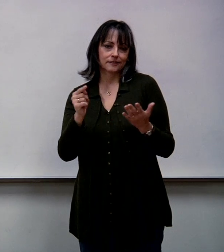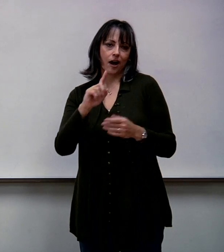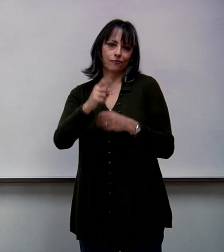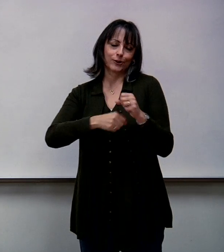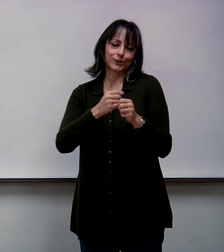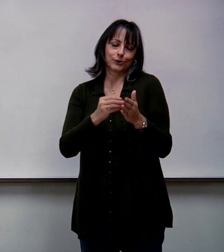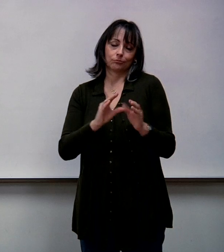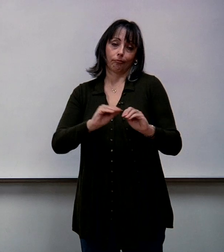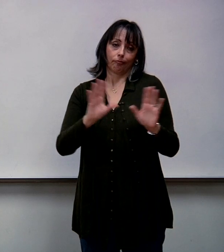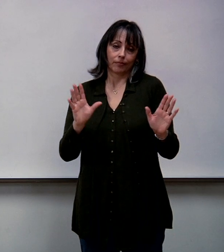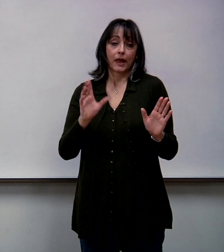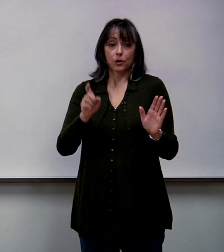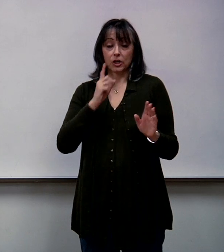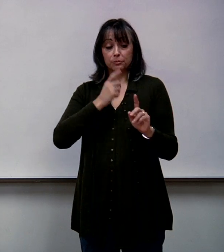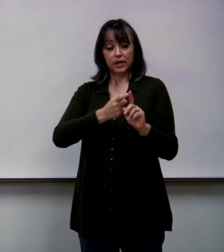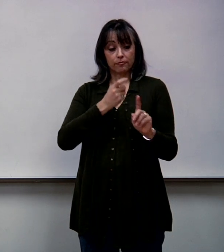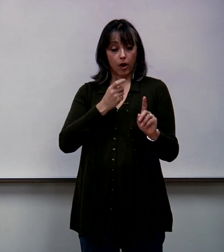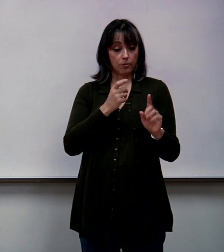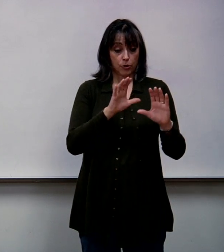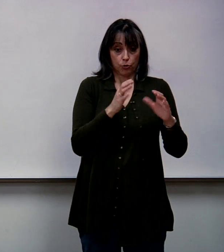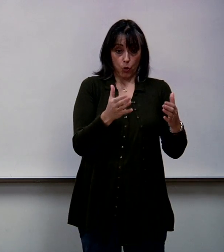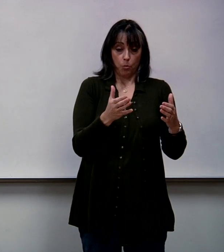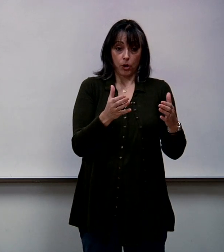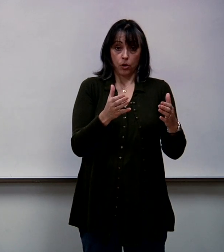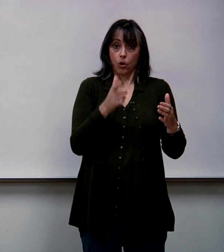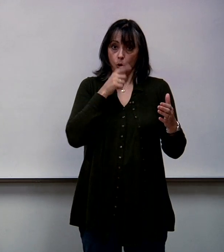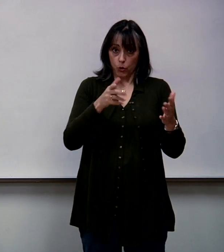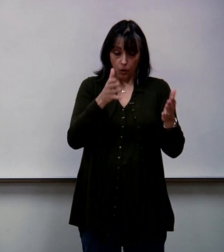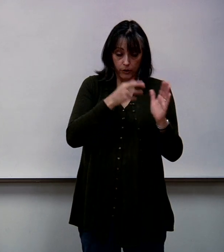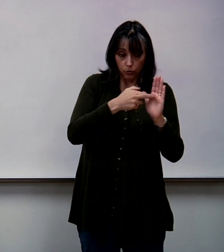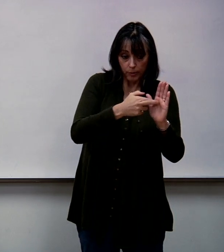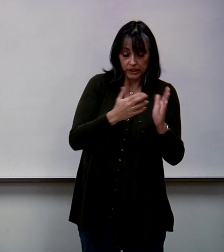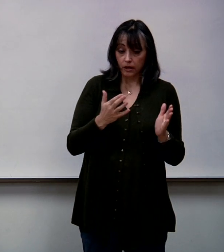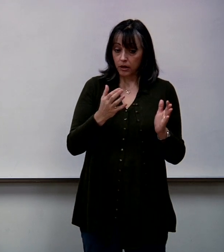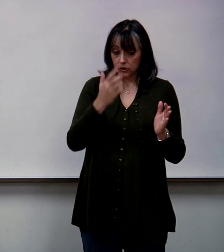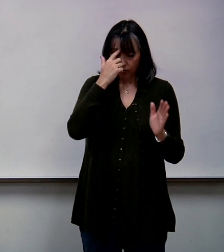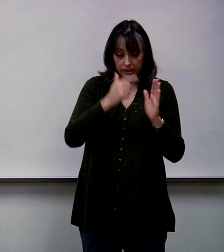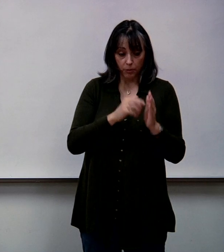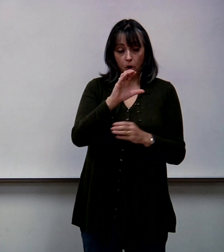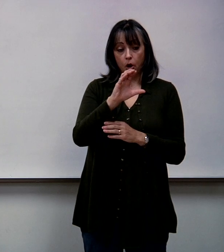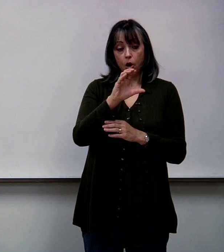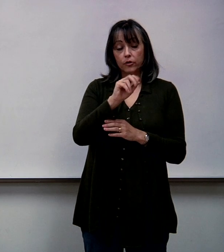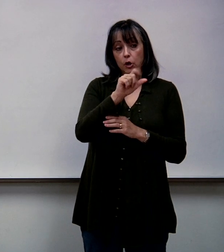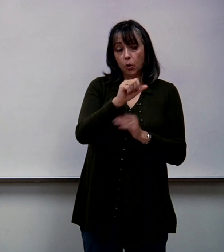You must also be from the people you would like to represent. So if you want to be the COLA senator, you need to be a student